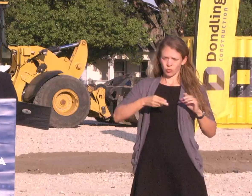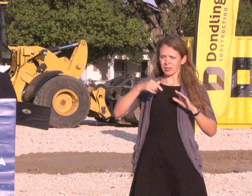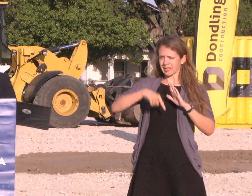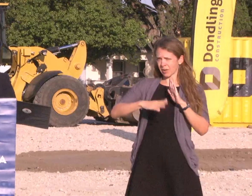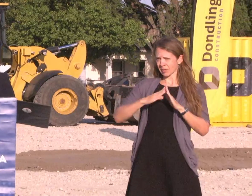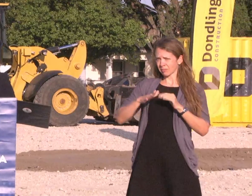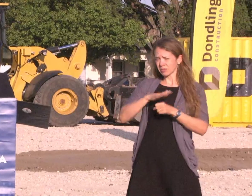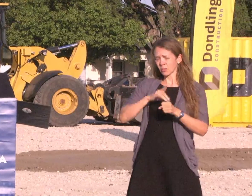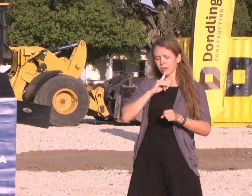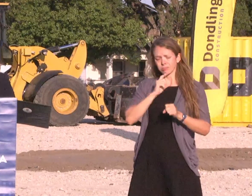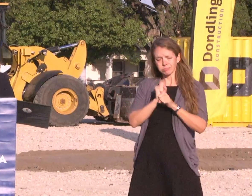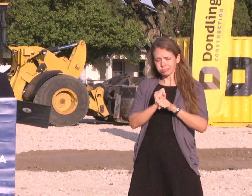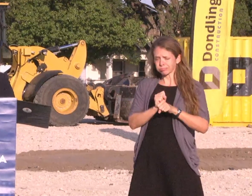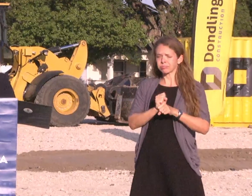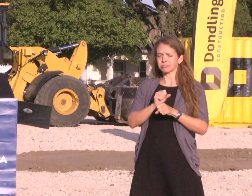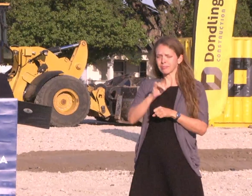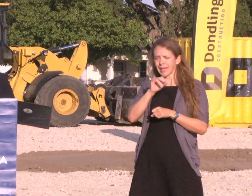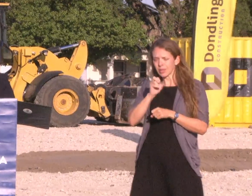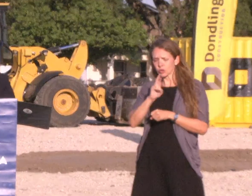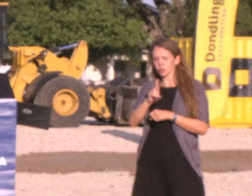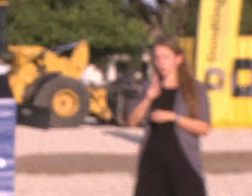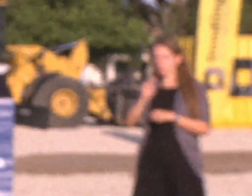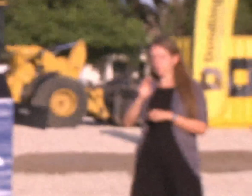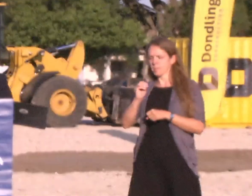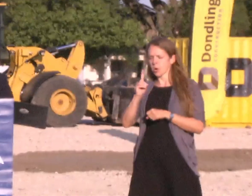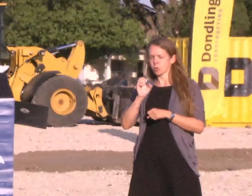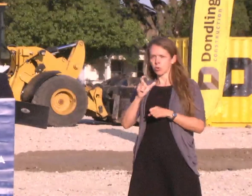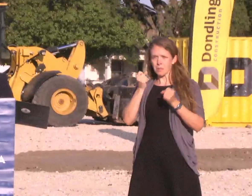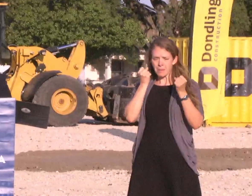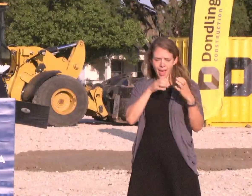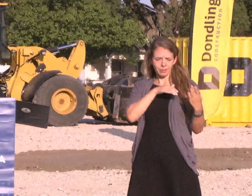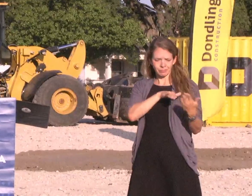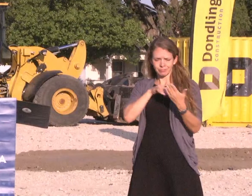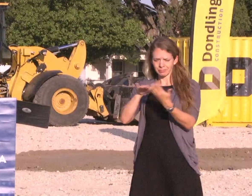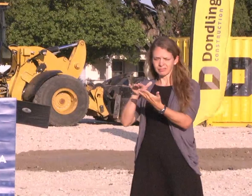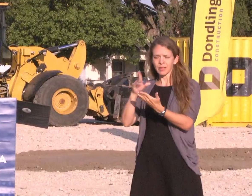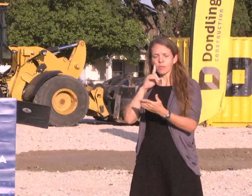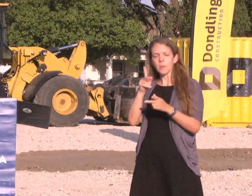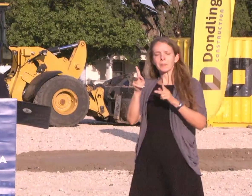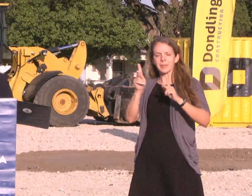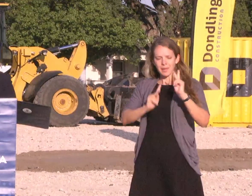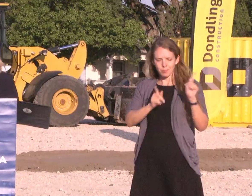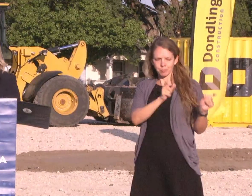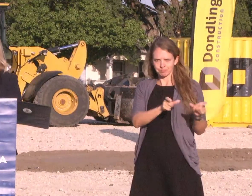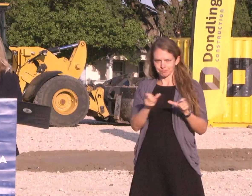really truly an intermodal Center and and for people uh specifically the local support for